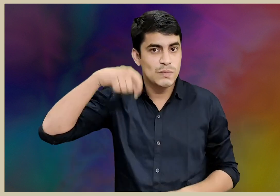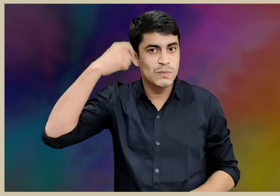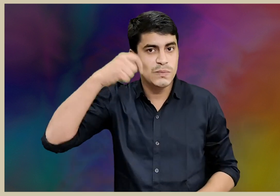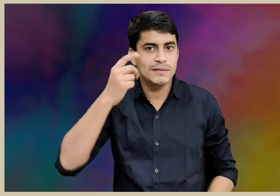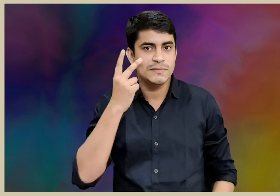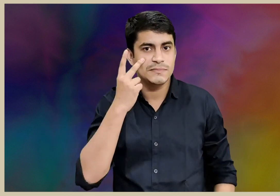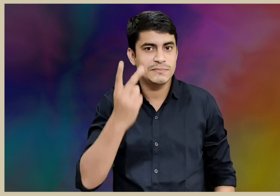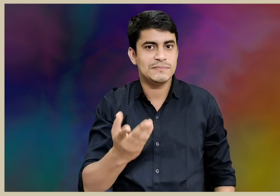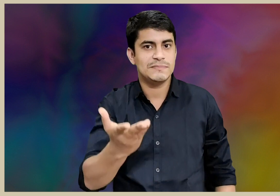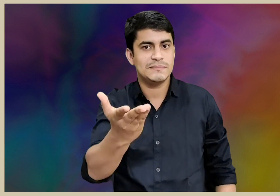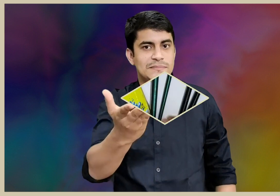then take a look at the video.